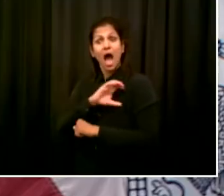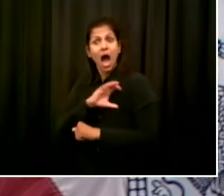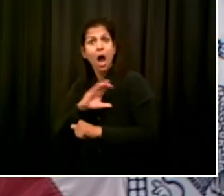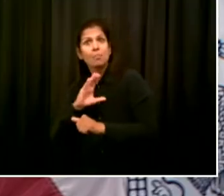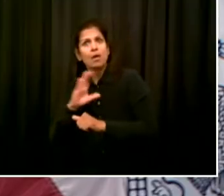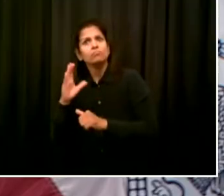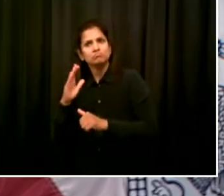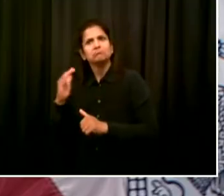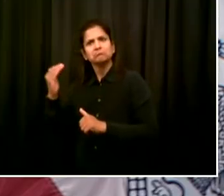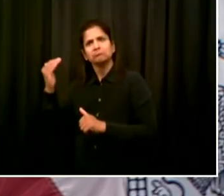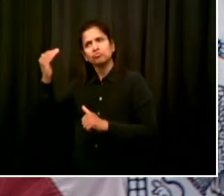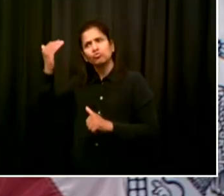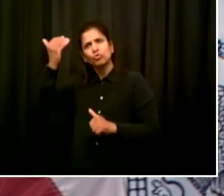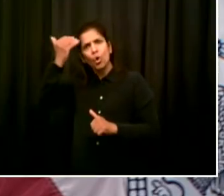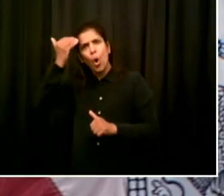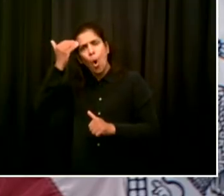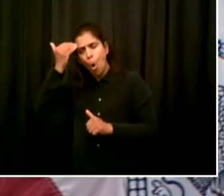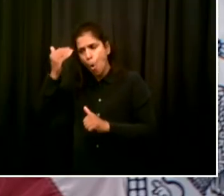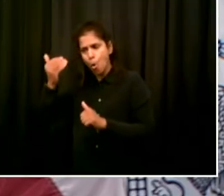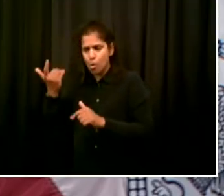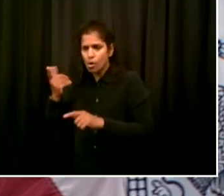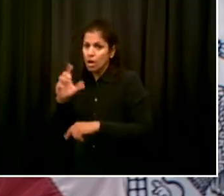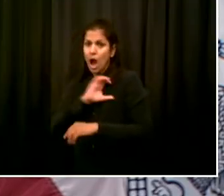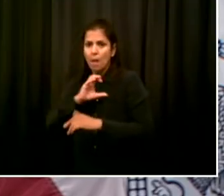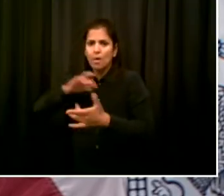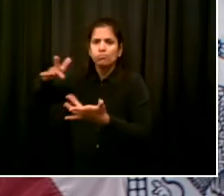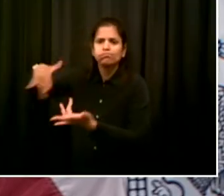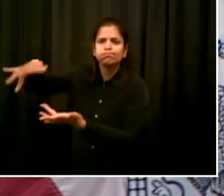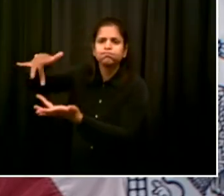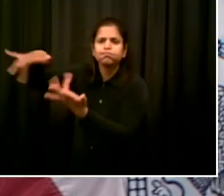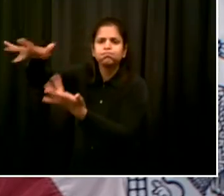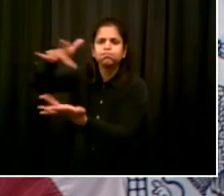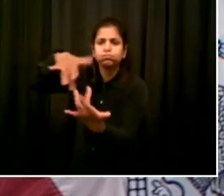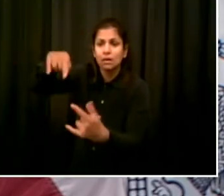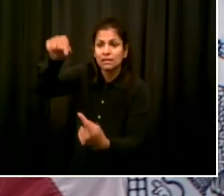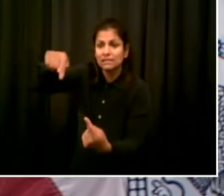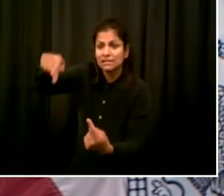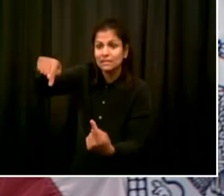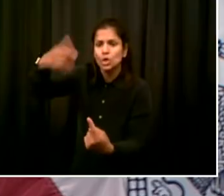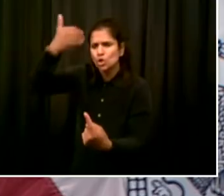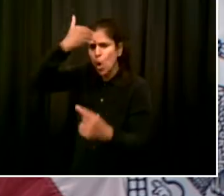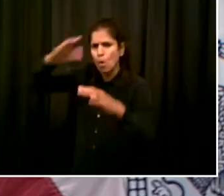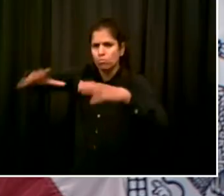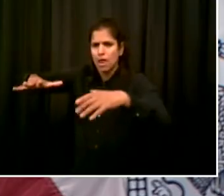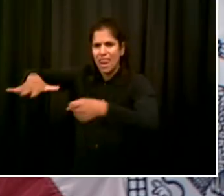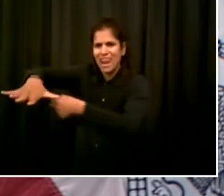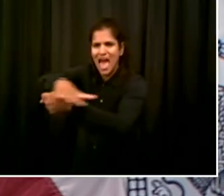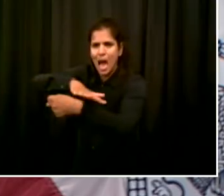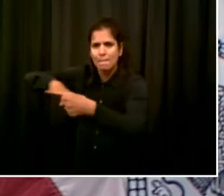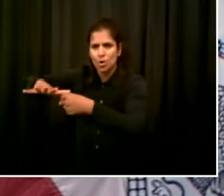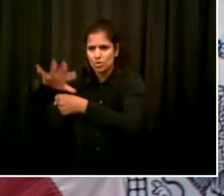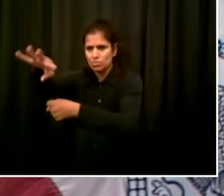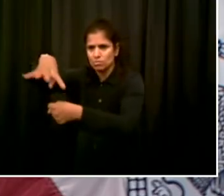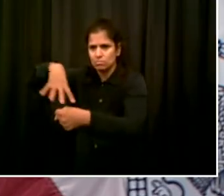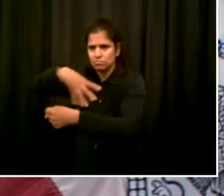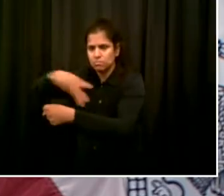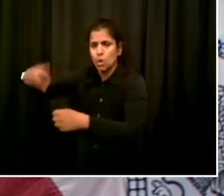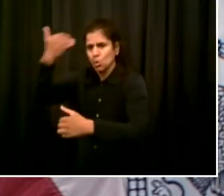DETERRENT AND THEN THE CLOSE WORKING CONNECTION WITH THCE OMUMNIY T. TO SHOW THE COMMUNITY SUPPORT AND THE